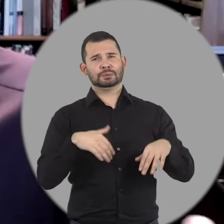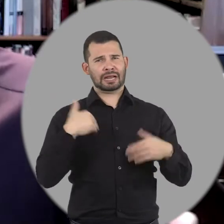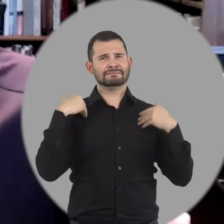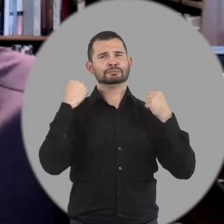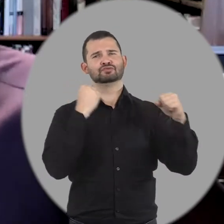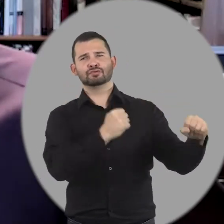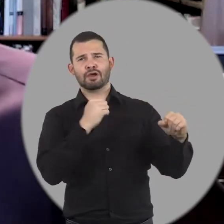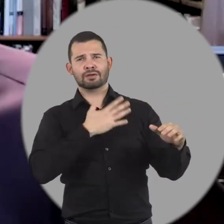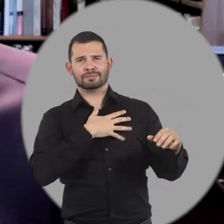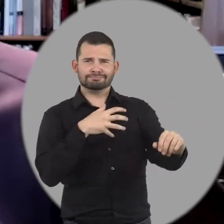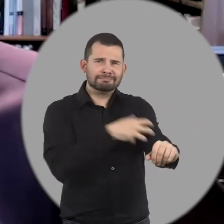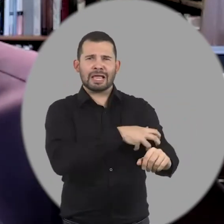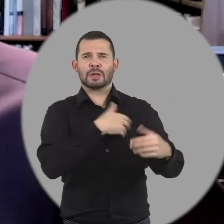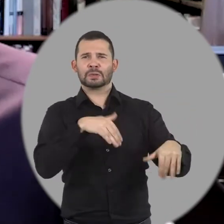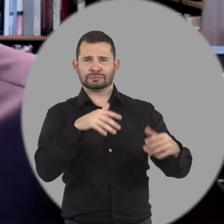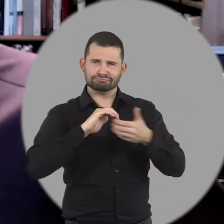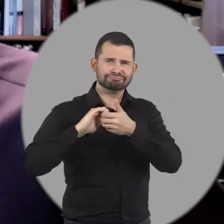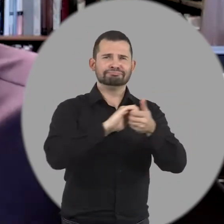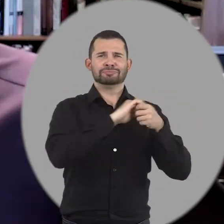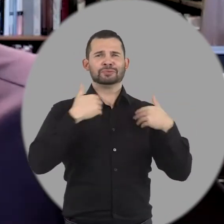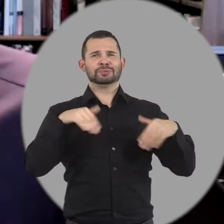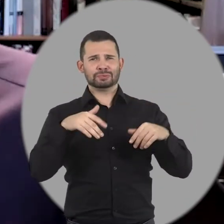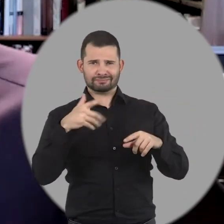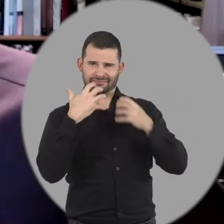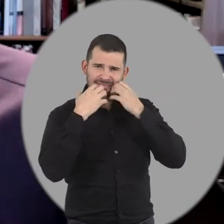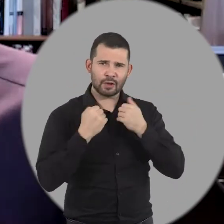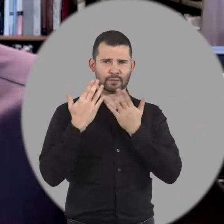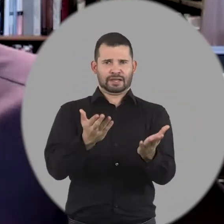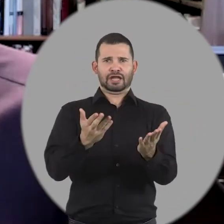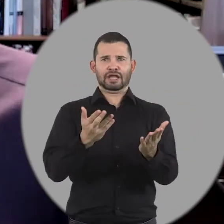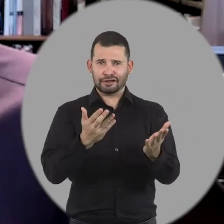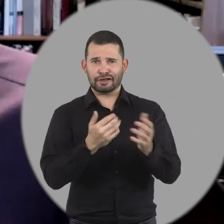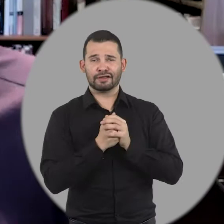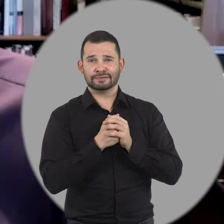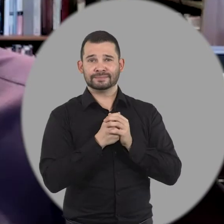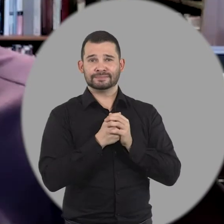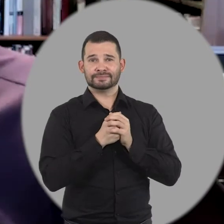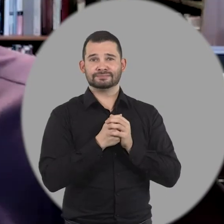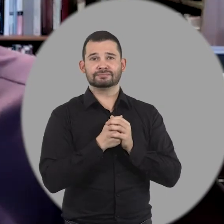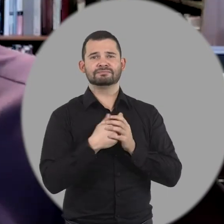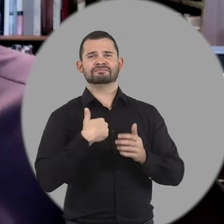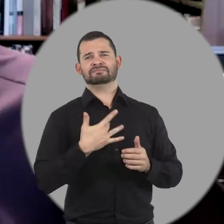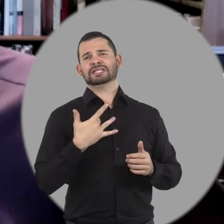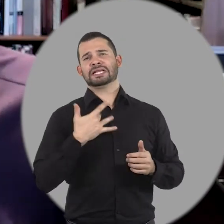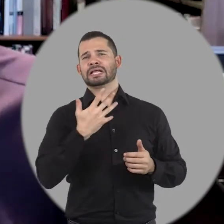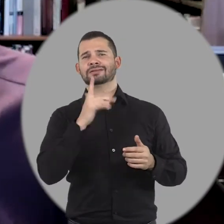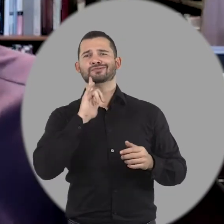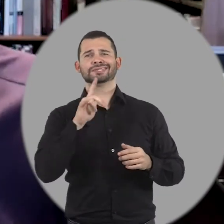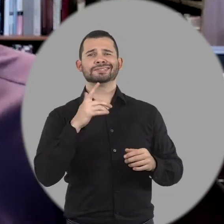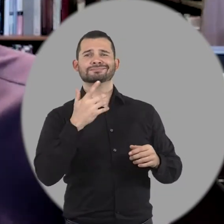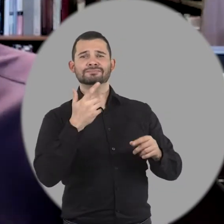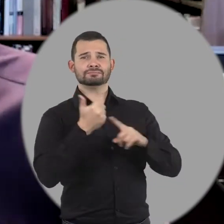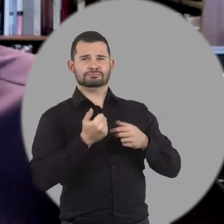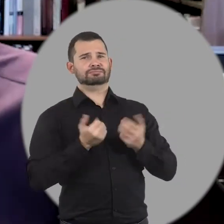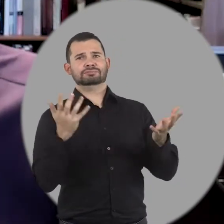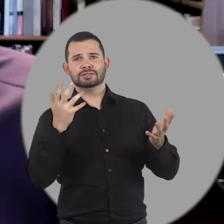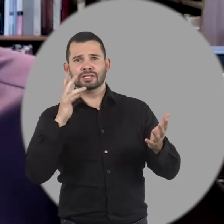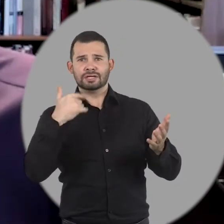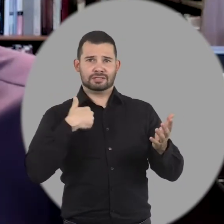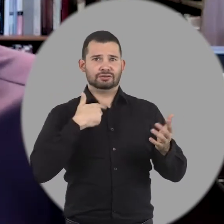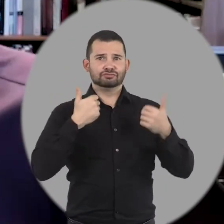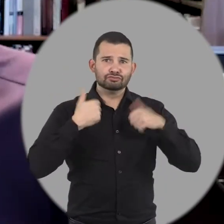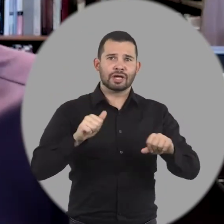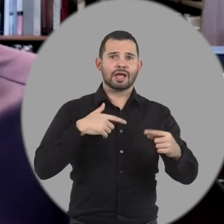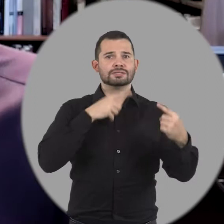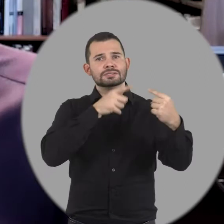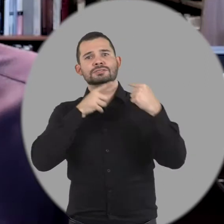and force and value there, and I think I just got sick and tired of trying to make arguments that,